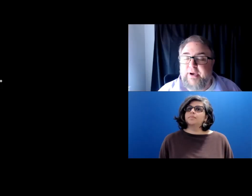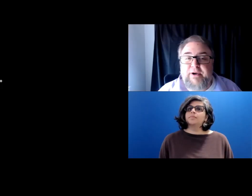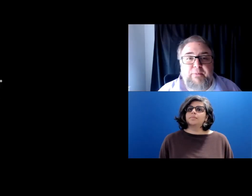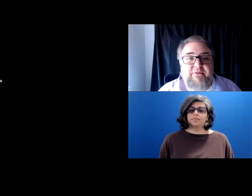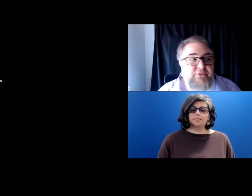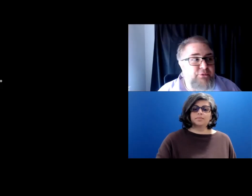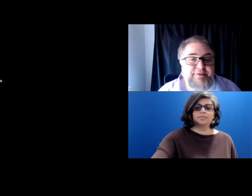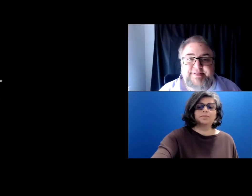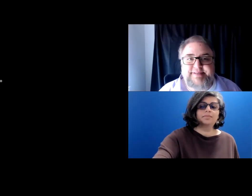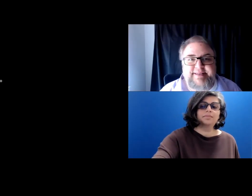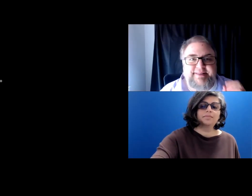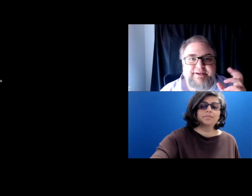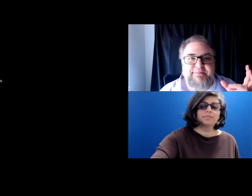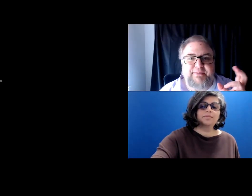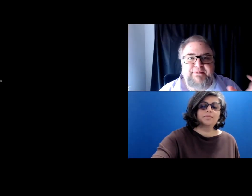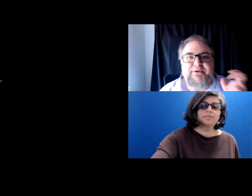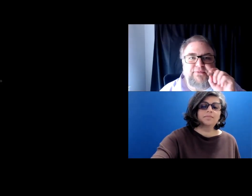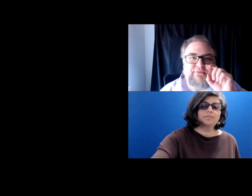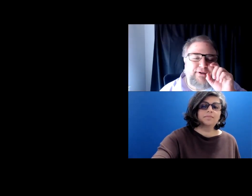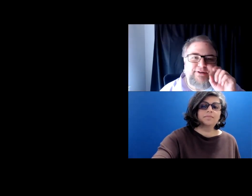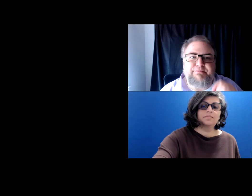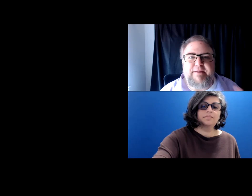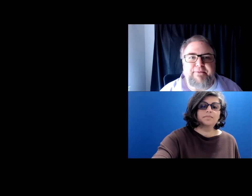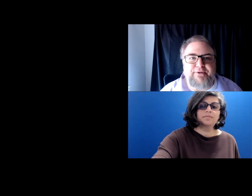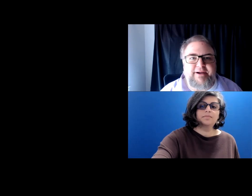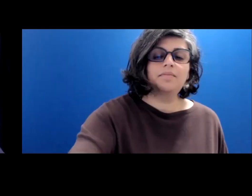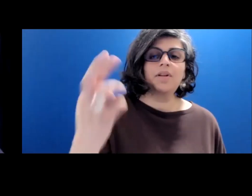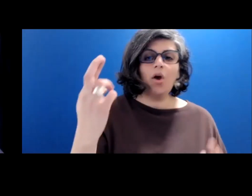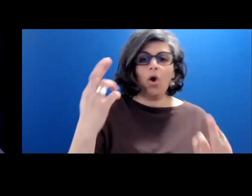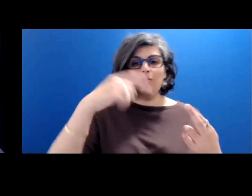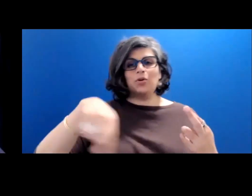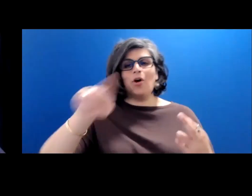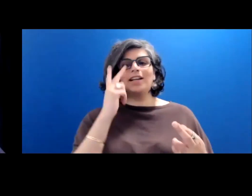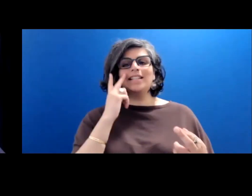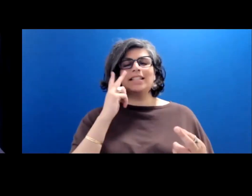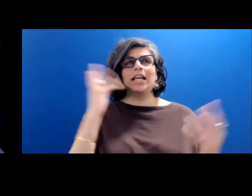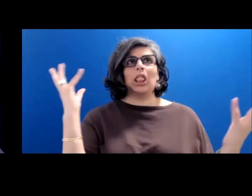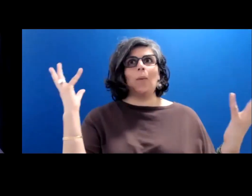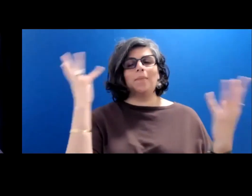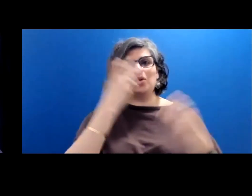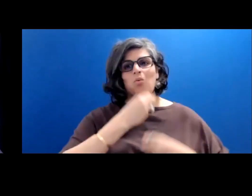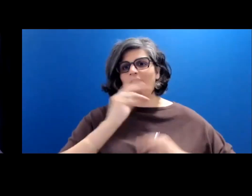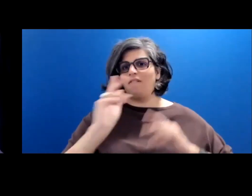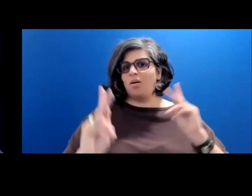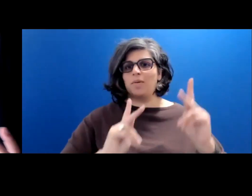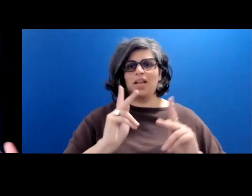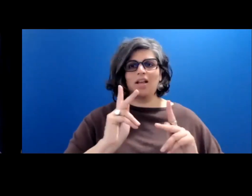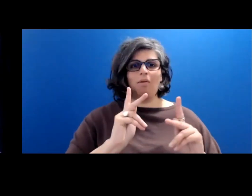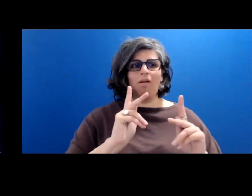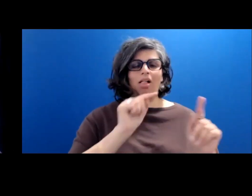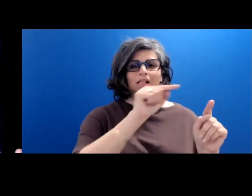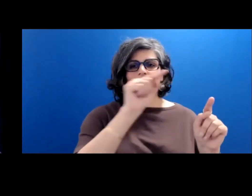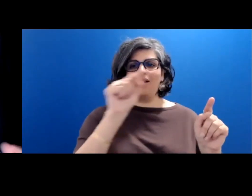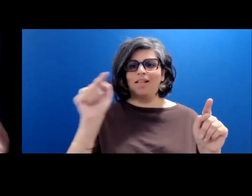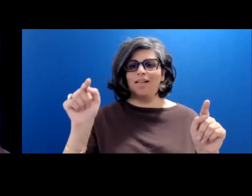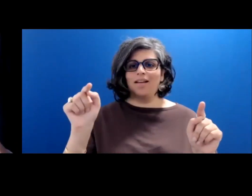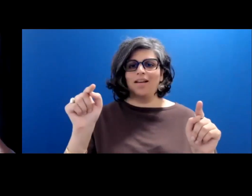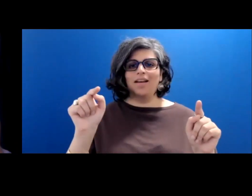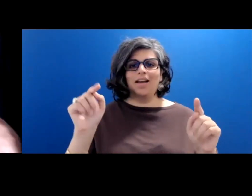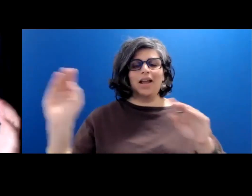So I hope folks were able to see the beautiful people that were in that video and even the things like moving around the set